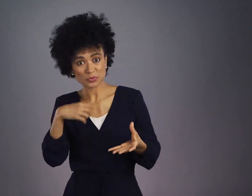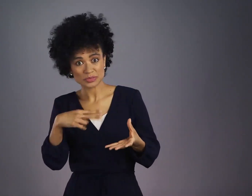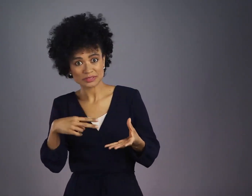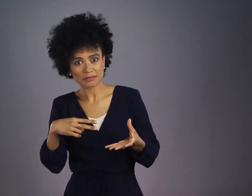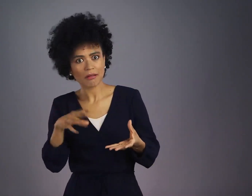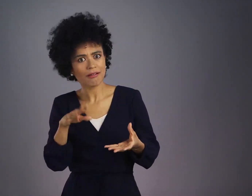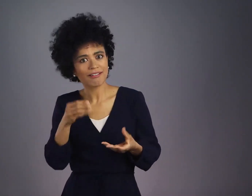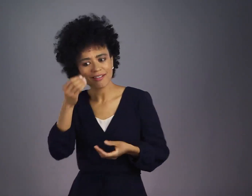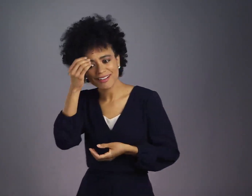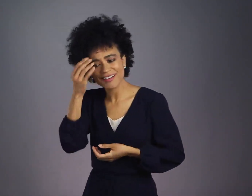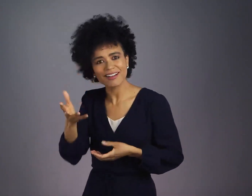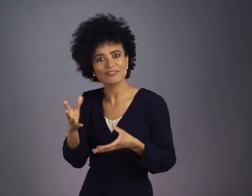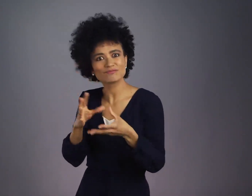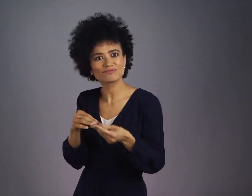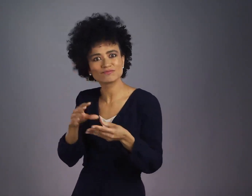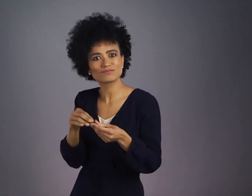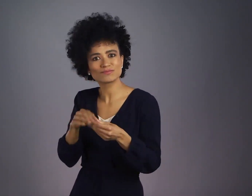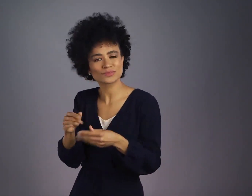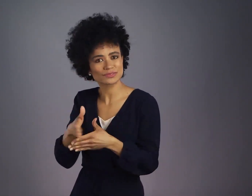Tell him some of the interesting stories you have read.